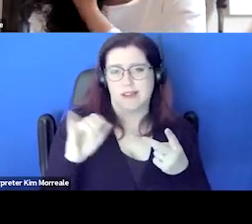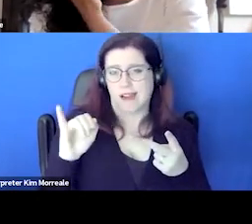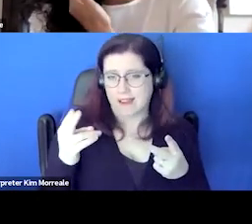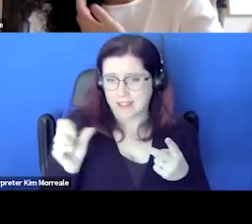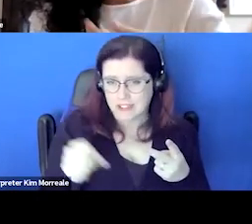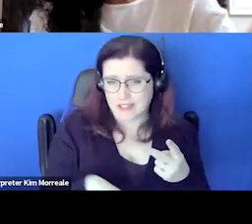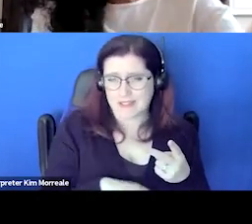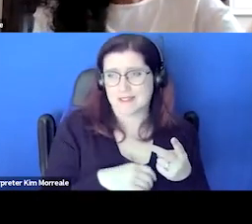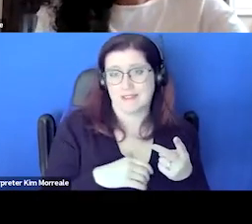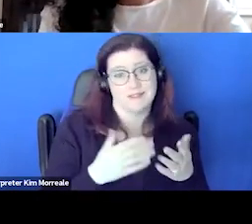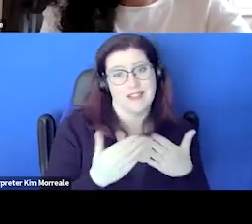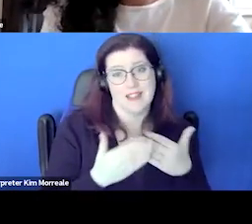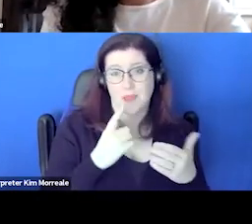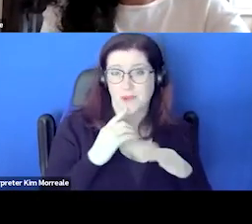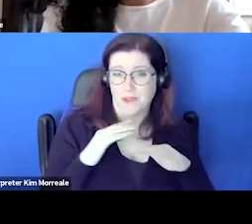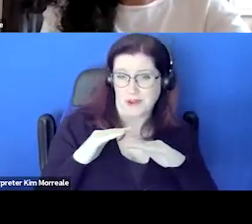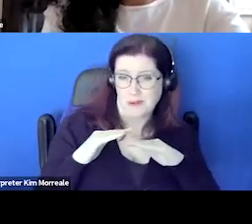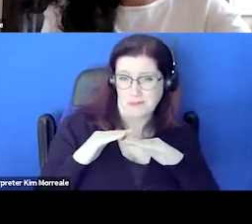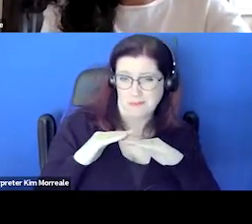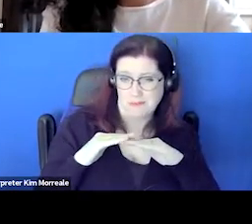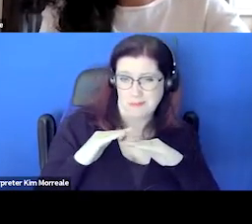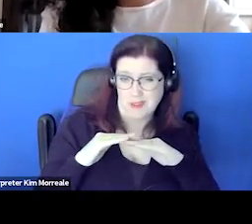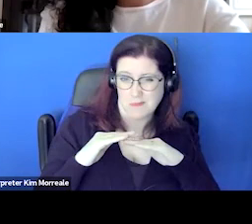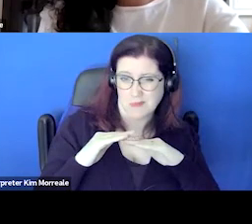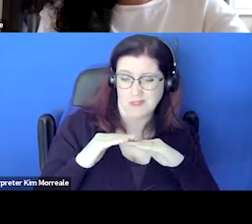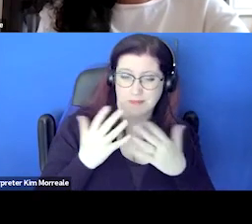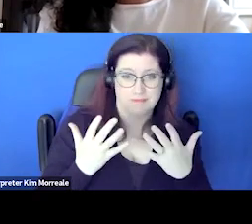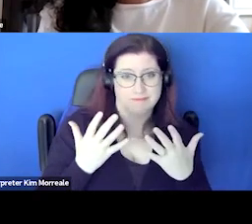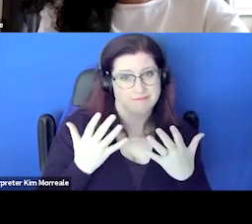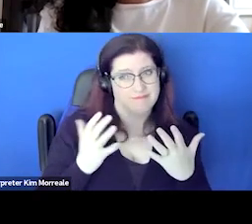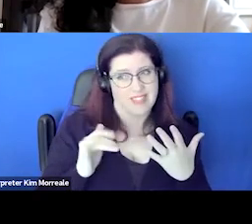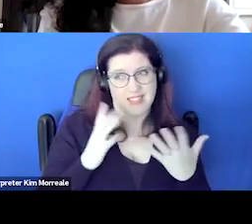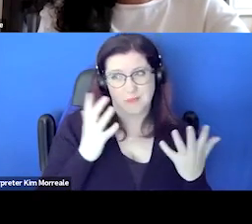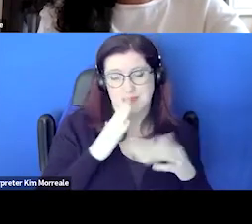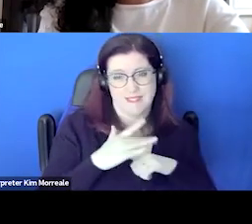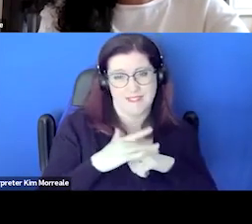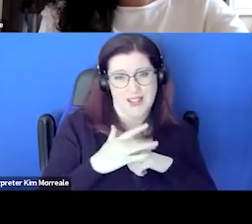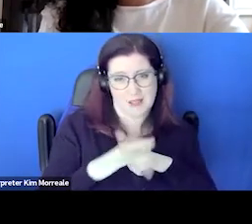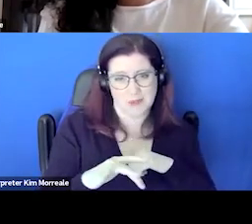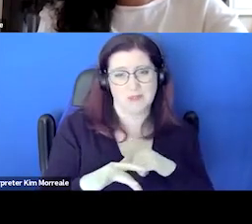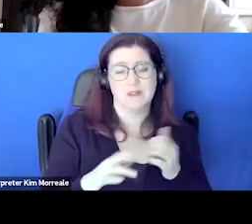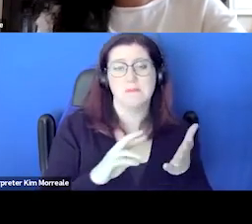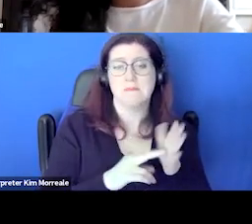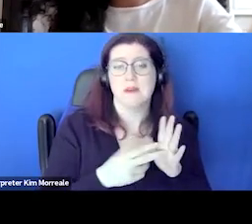even though they're minimal, that's really what is available. So what you'll find happening is